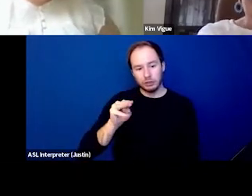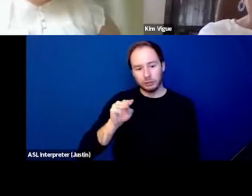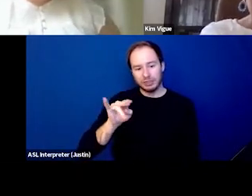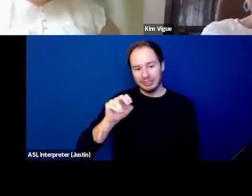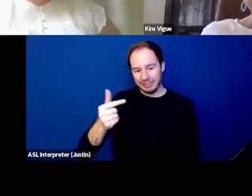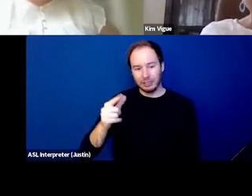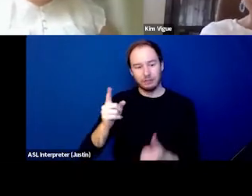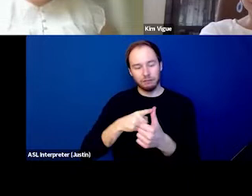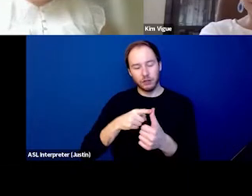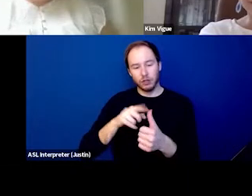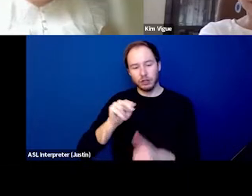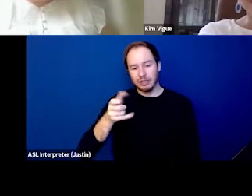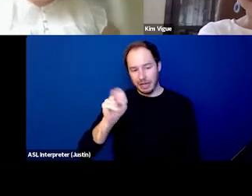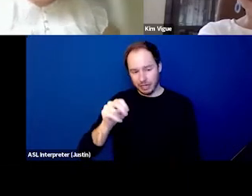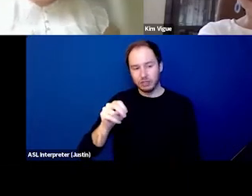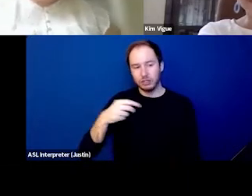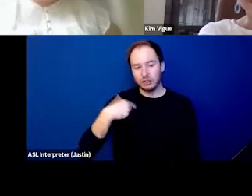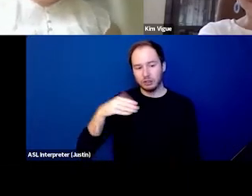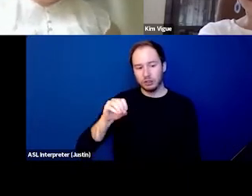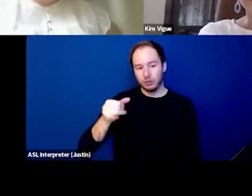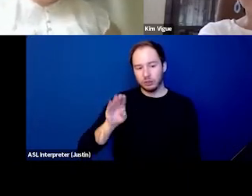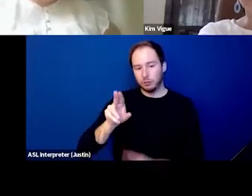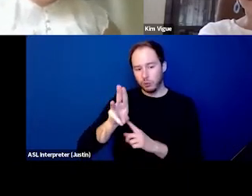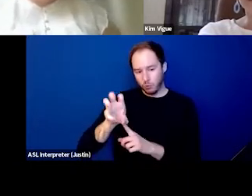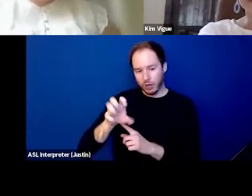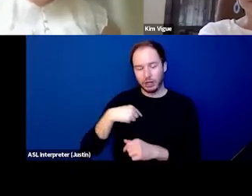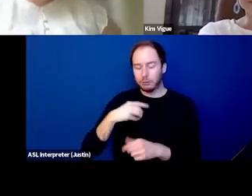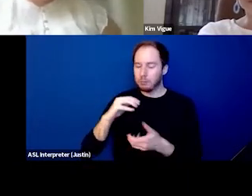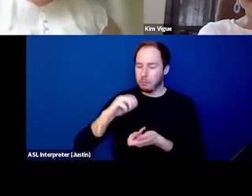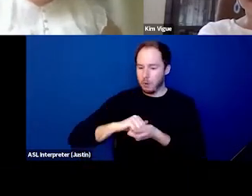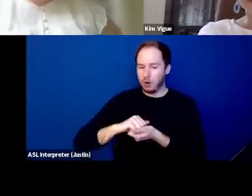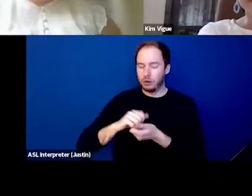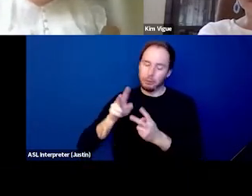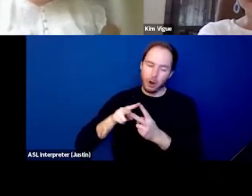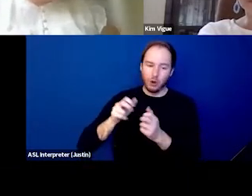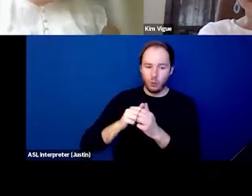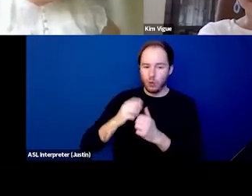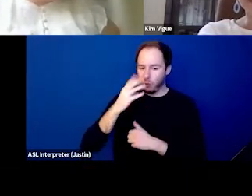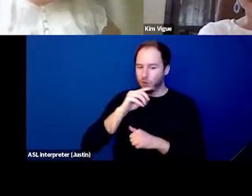I am a partner at Wolf River Consulting with Kim, but I will go more into my background